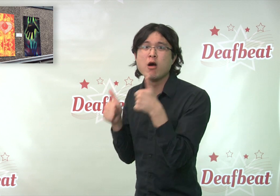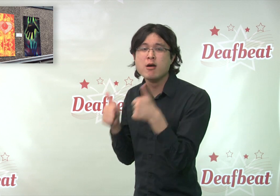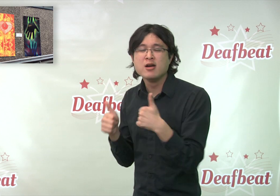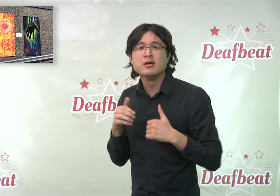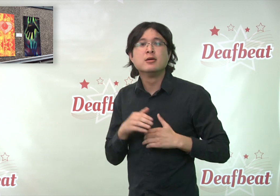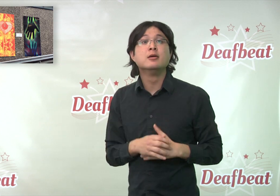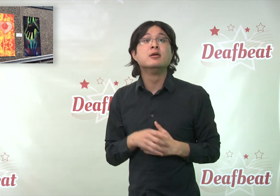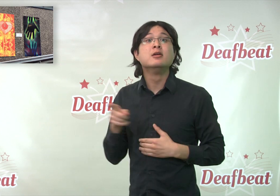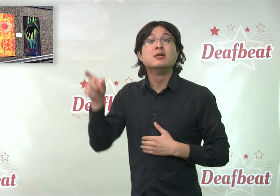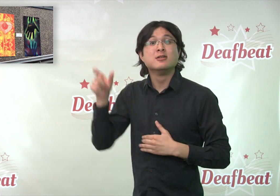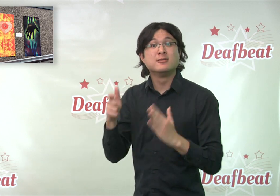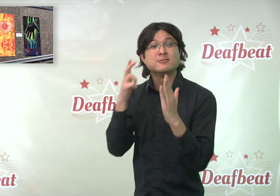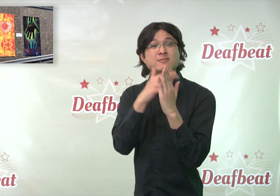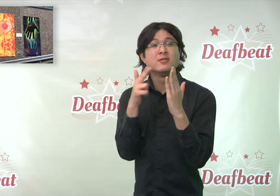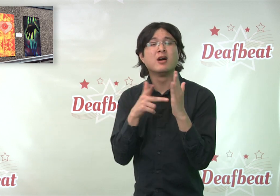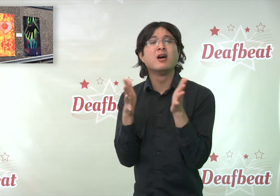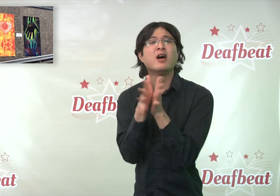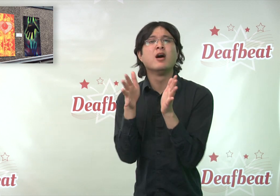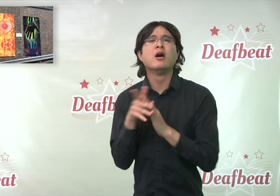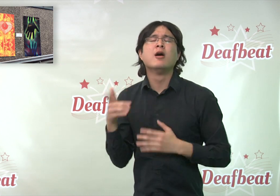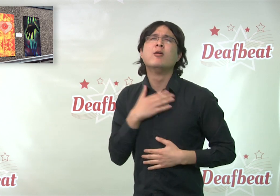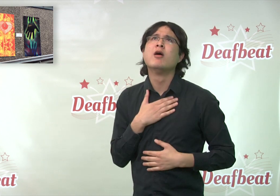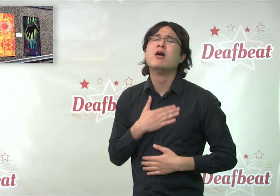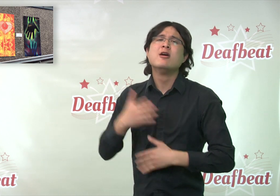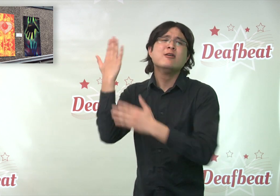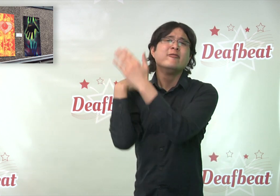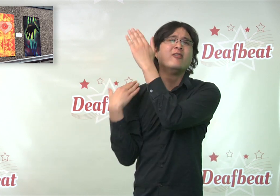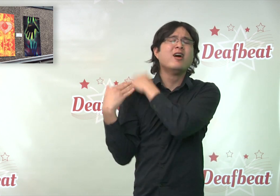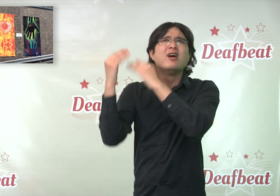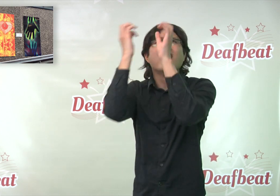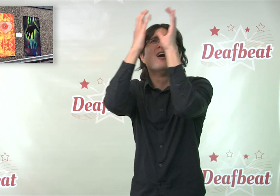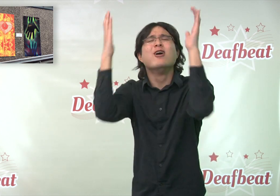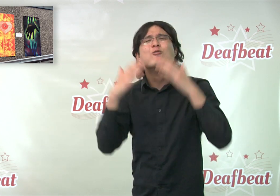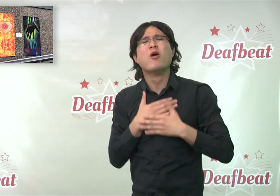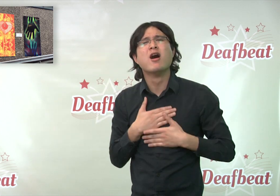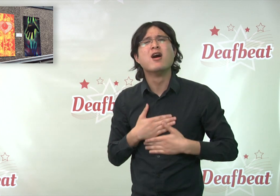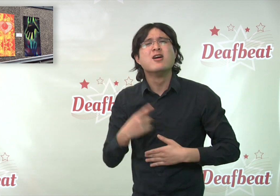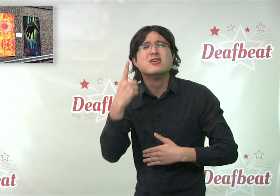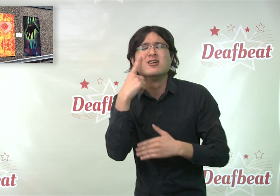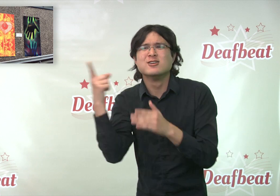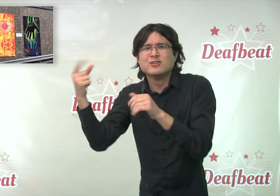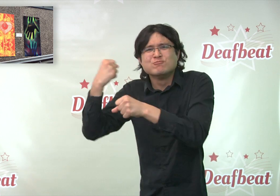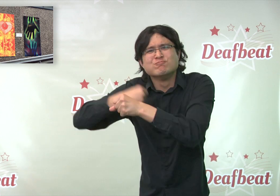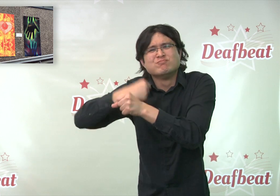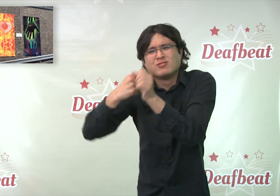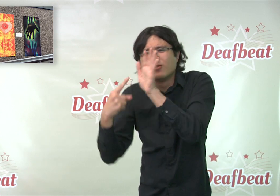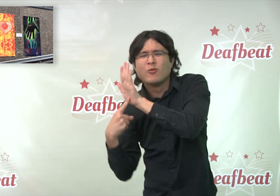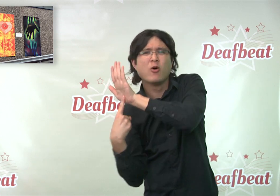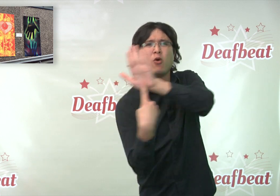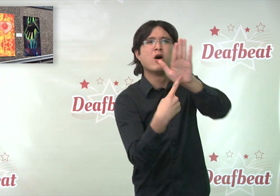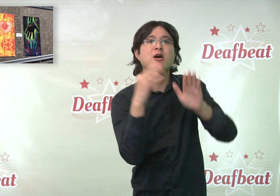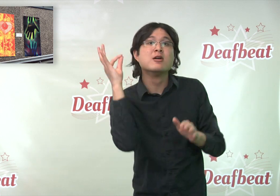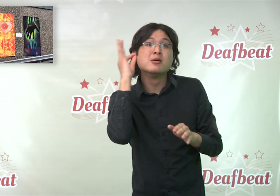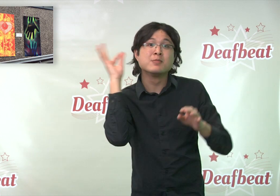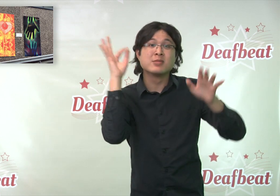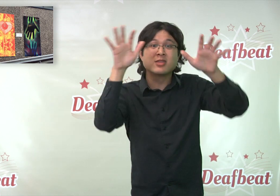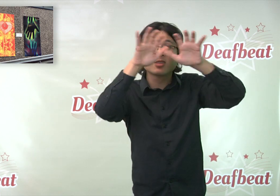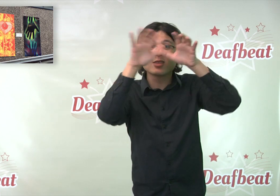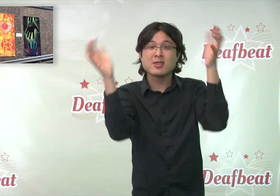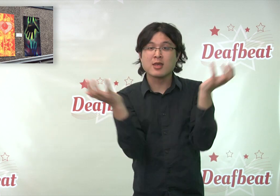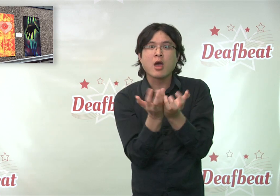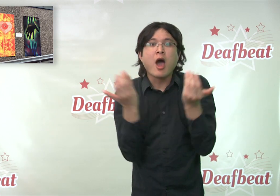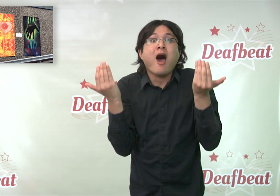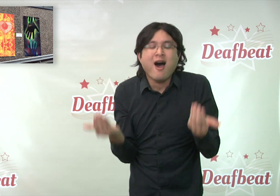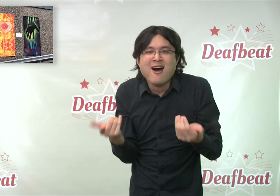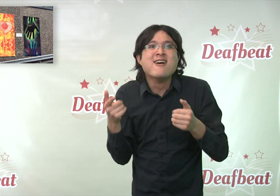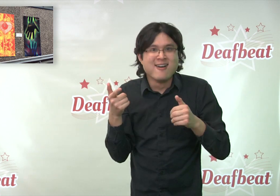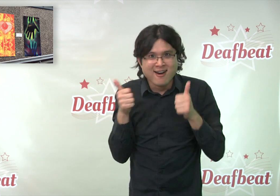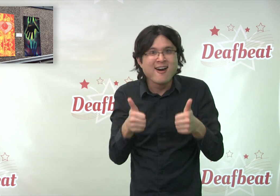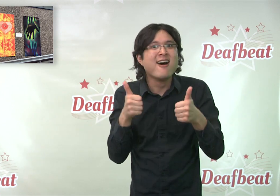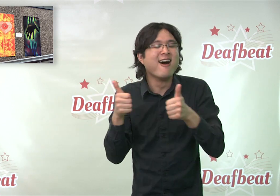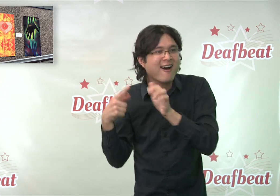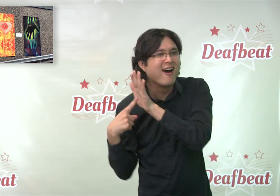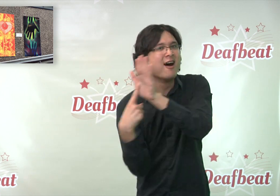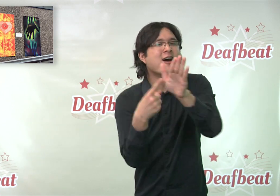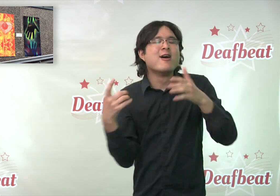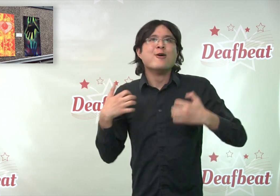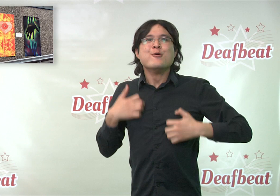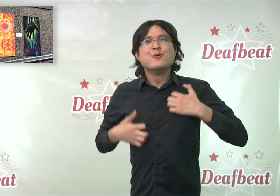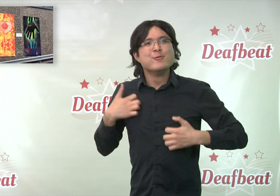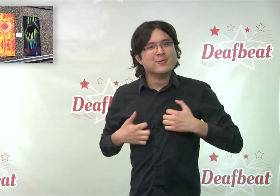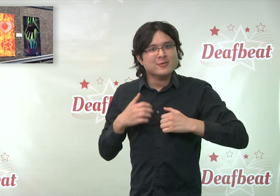at it instead of just quickly glancing at it. Jamin said it’s a dream come true to showcase his art to the public.